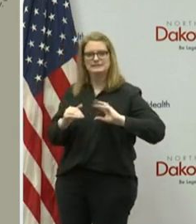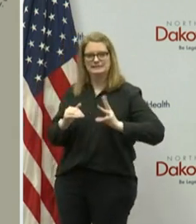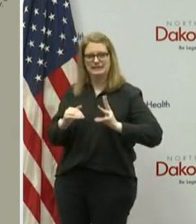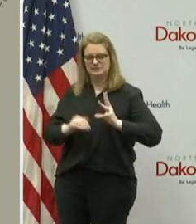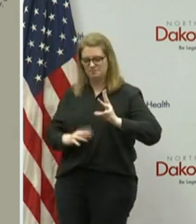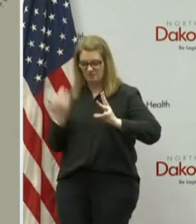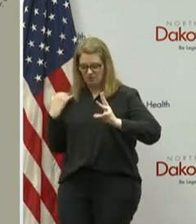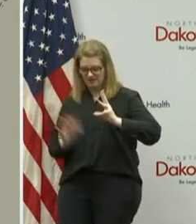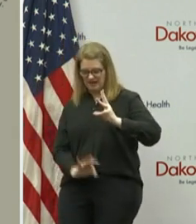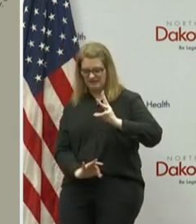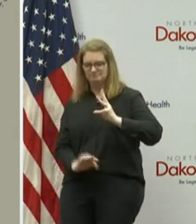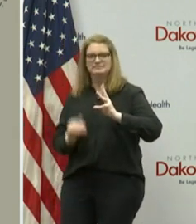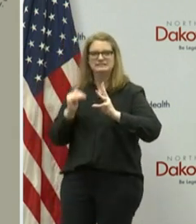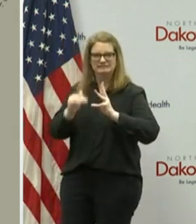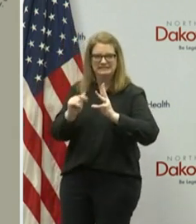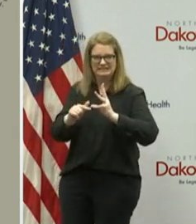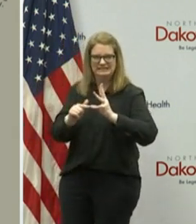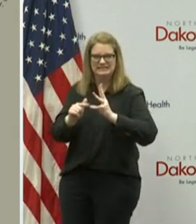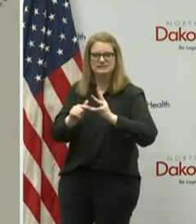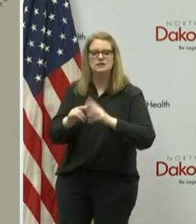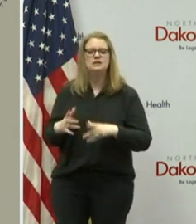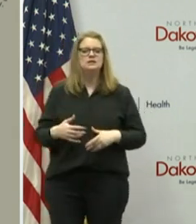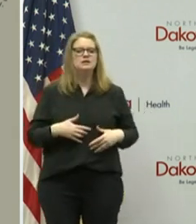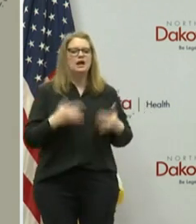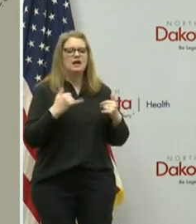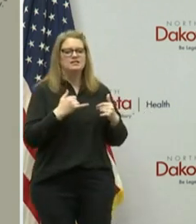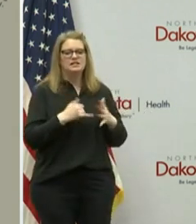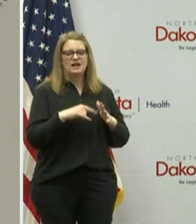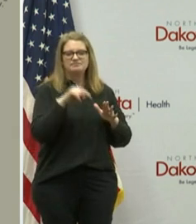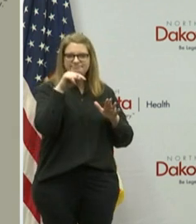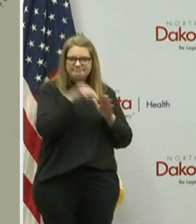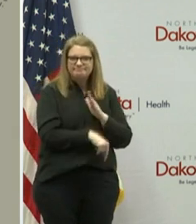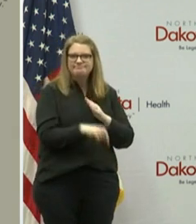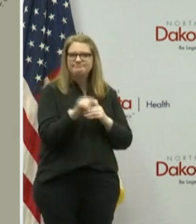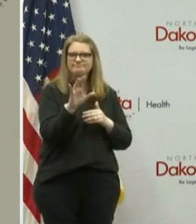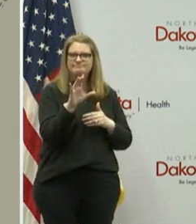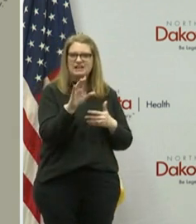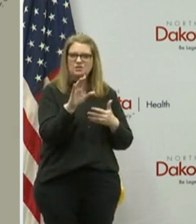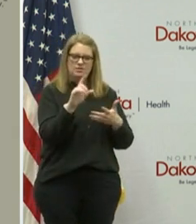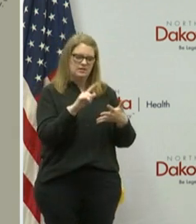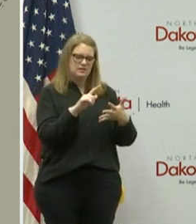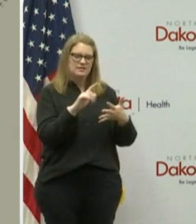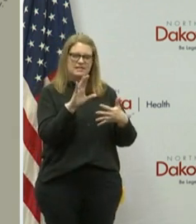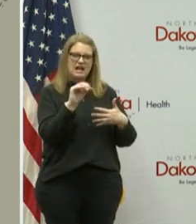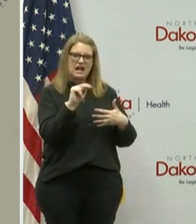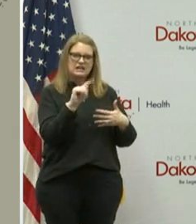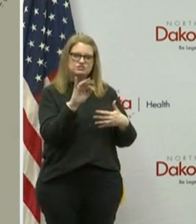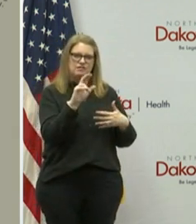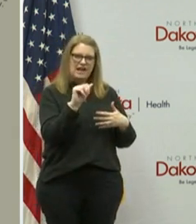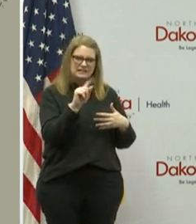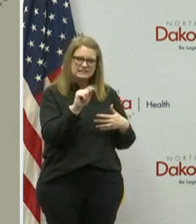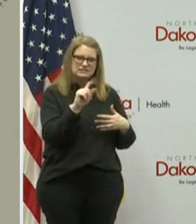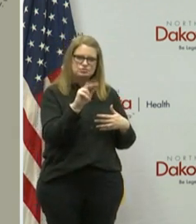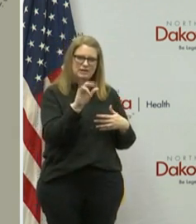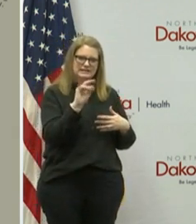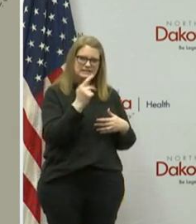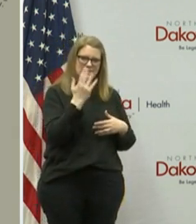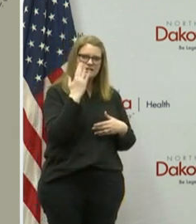TEST RATE IS LOW AND FIFTH TESTING CAPACITY CONTINUES TO MOVE AND INCREASED CONTACT TRACING AND THE PERSONNEL AND